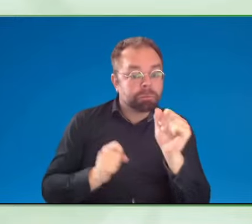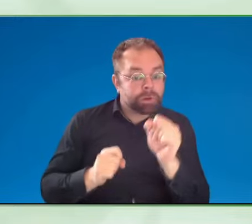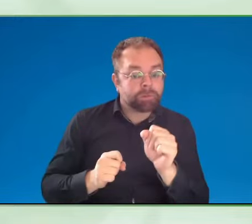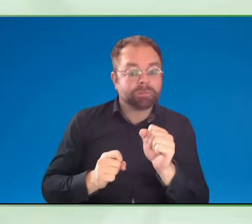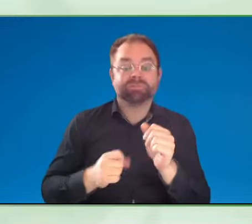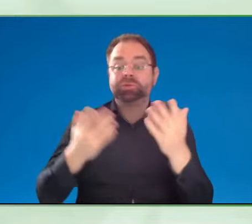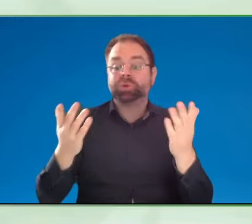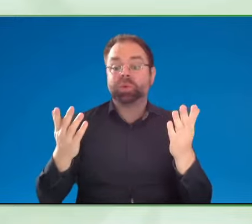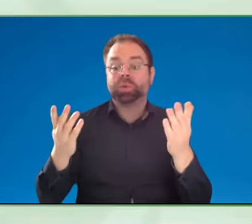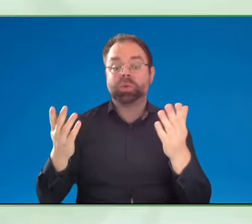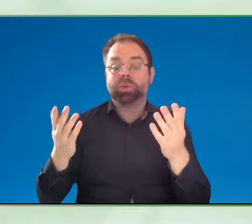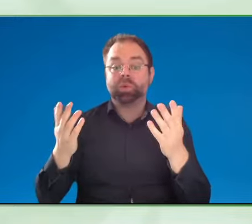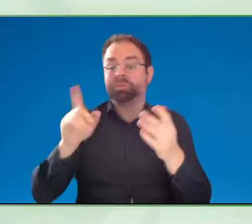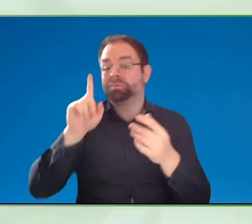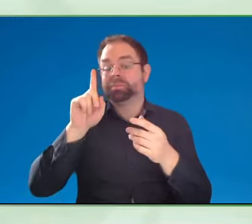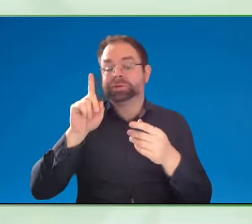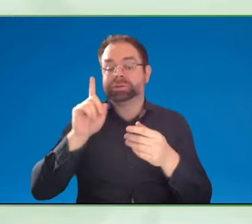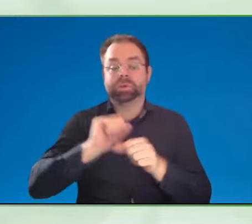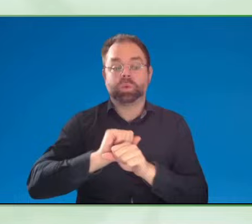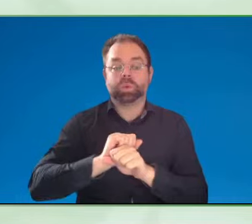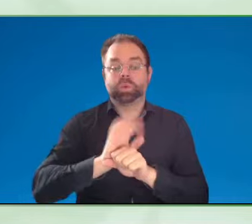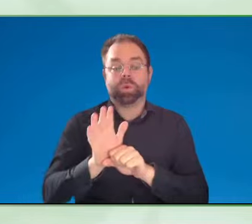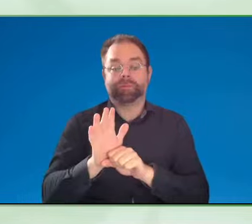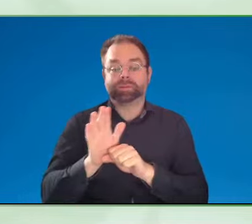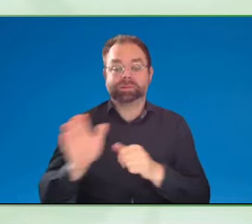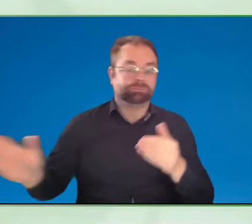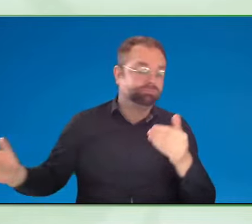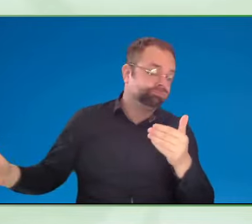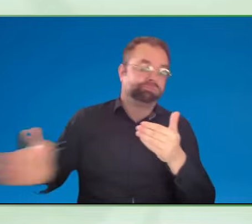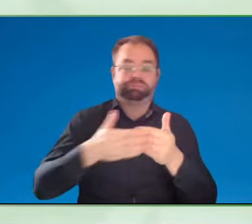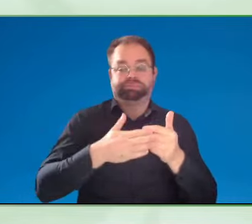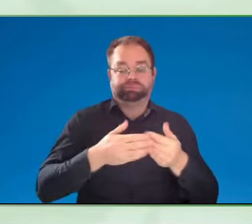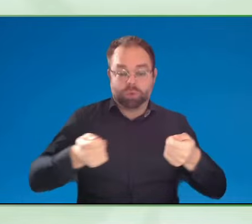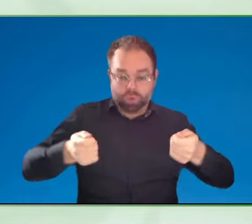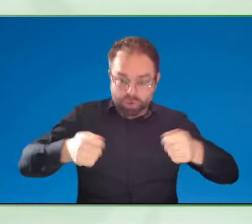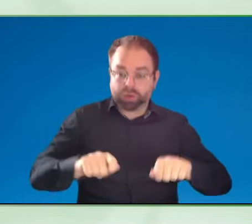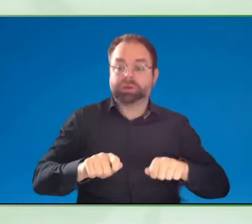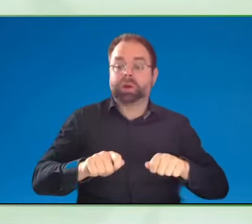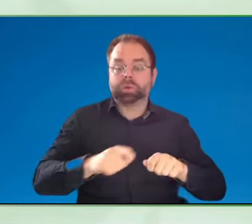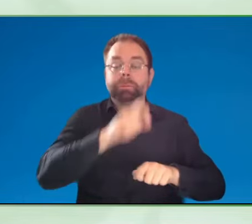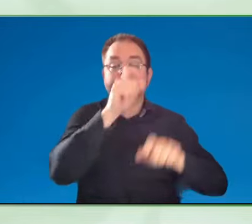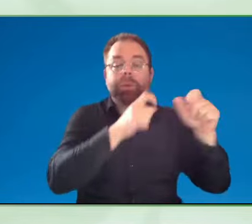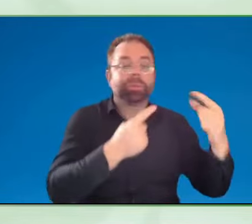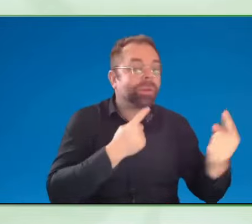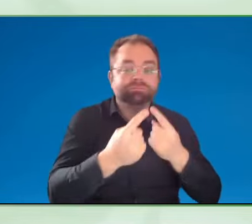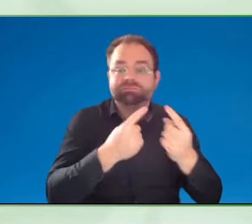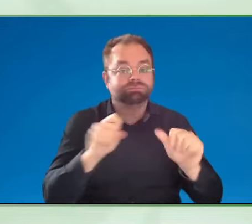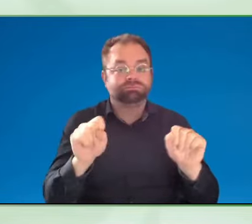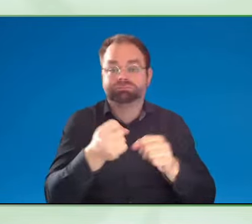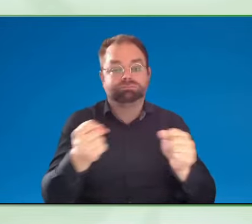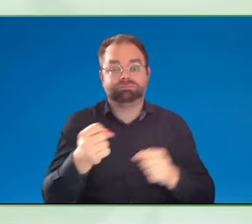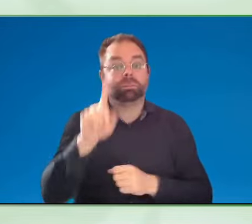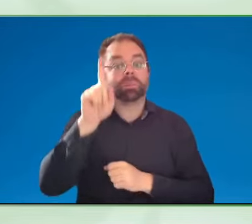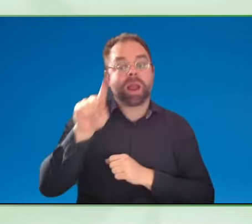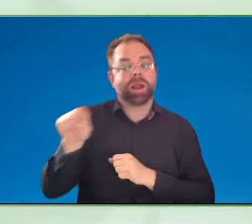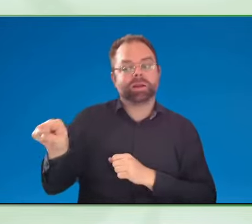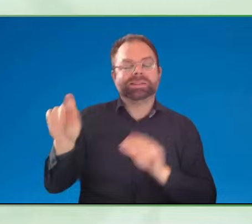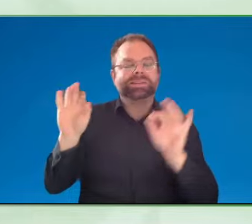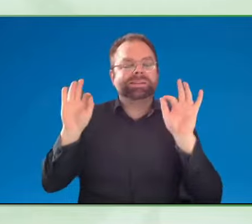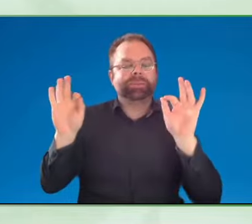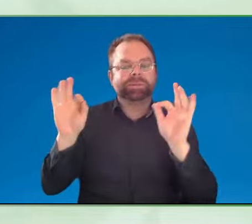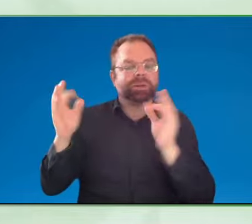us come in with one person at one time to observe how the prototype is being used, with